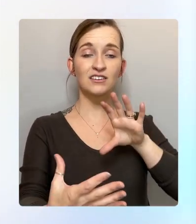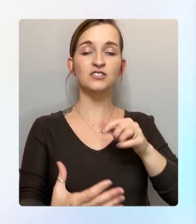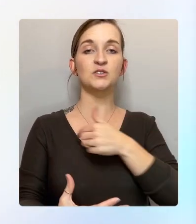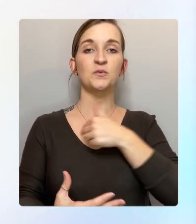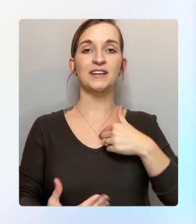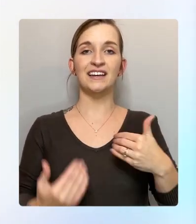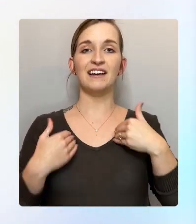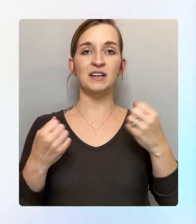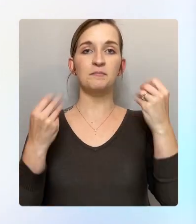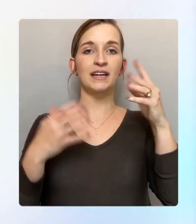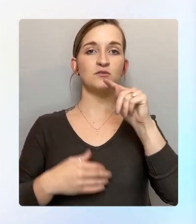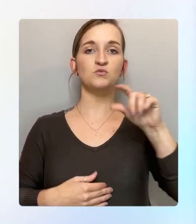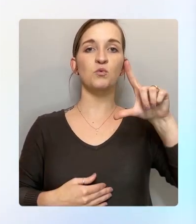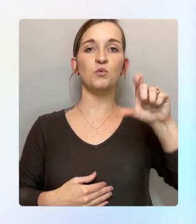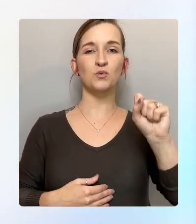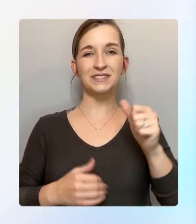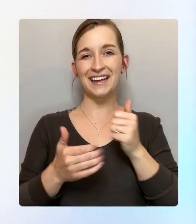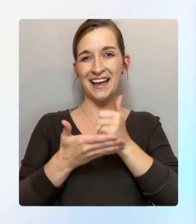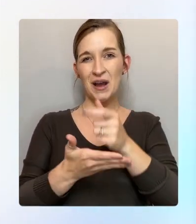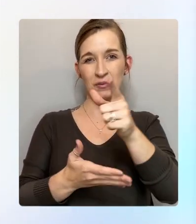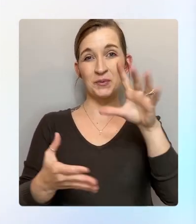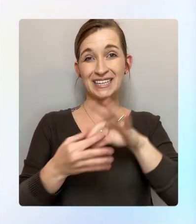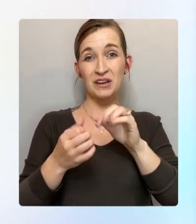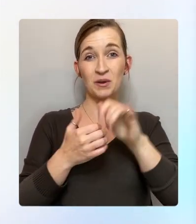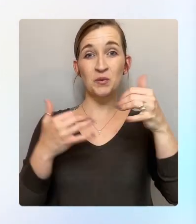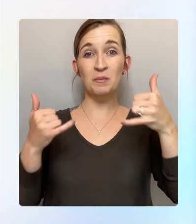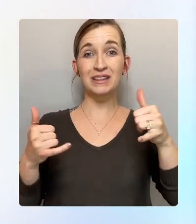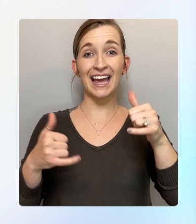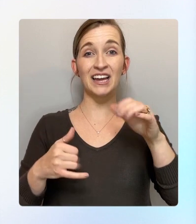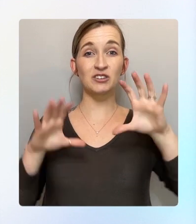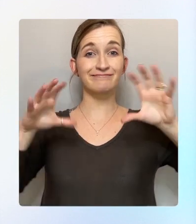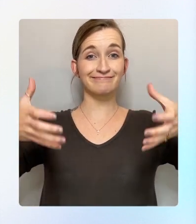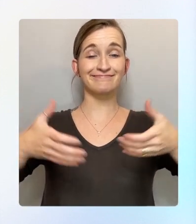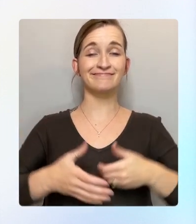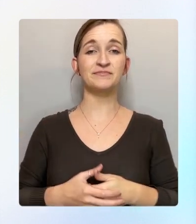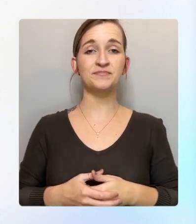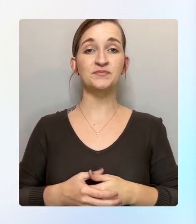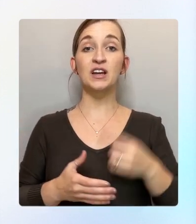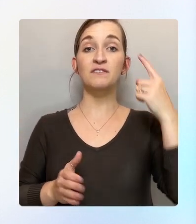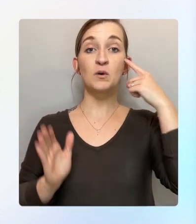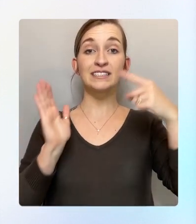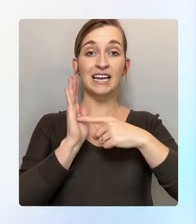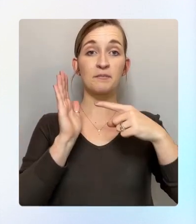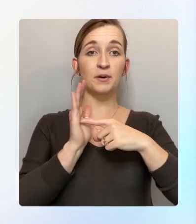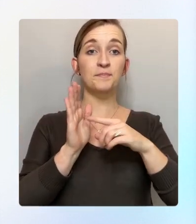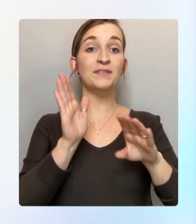For example, Developer Posts is a feature that helps you engage and grow your community.